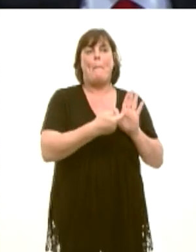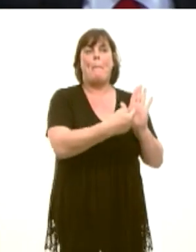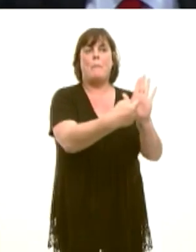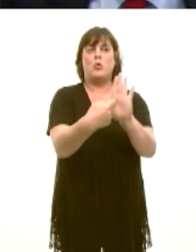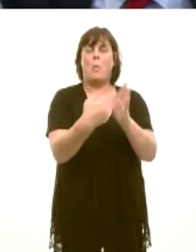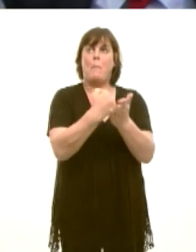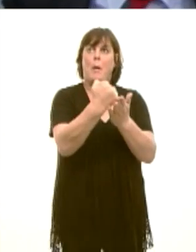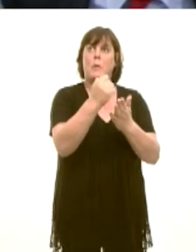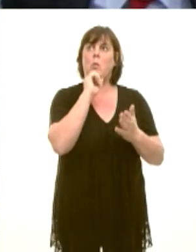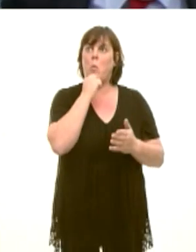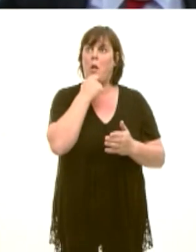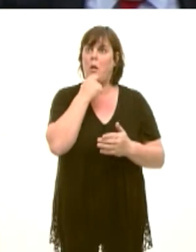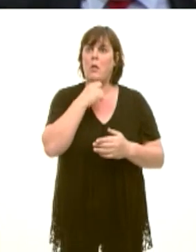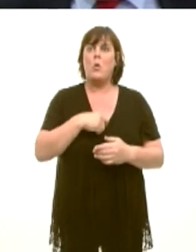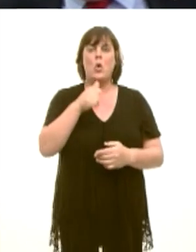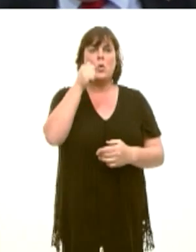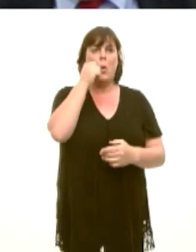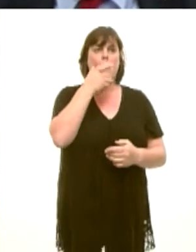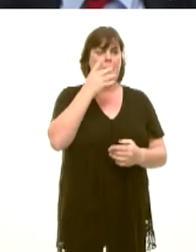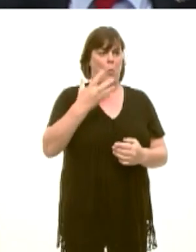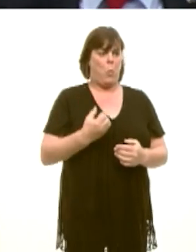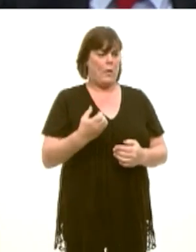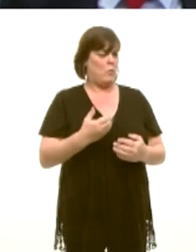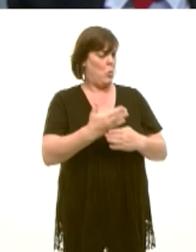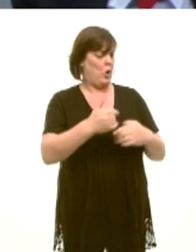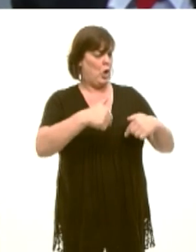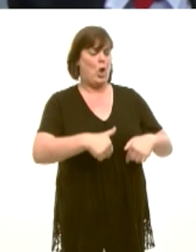people in Wales will have to borrow nearly four times their income to be able to afford